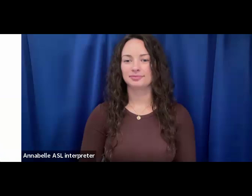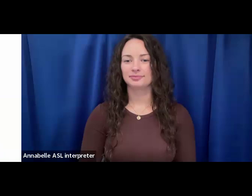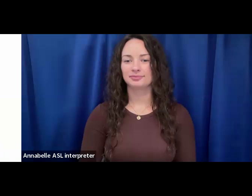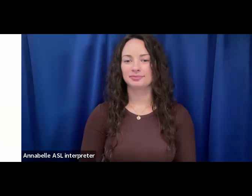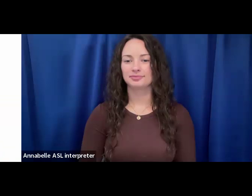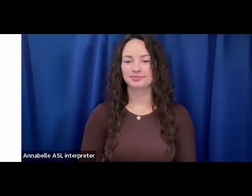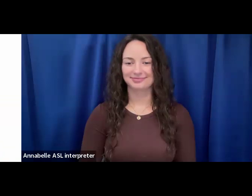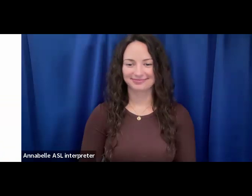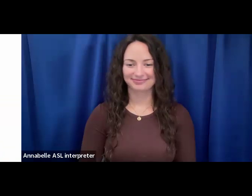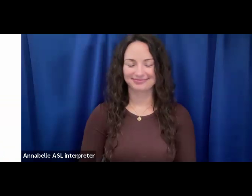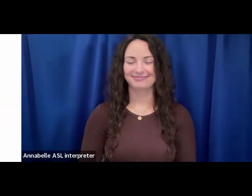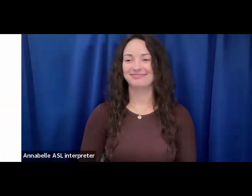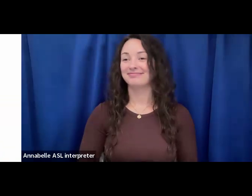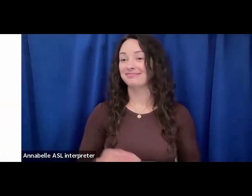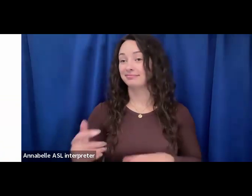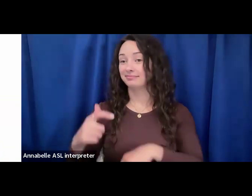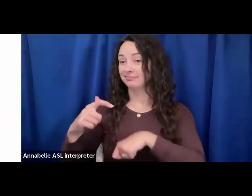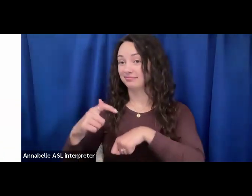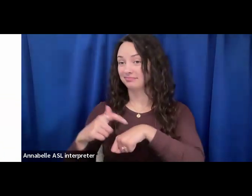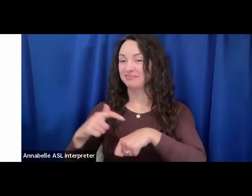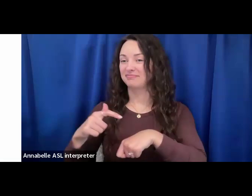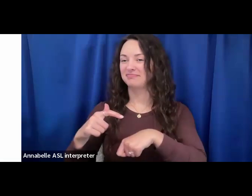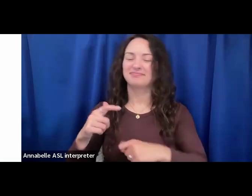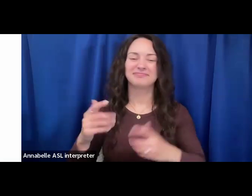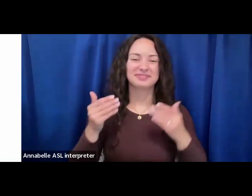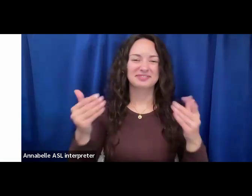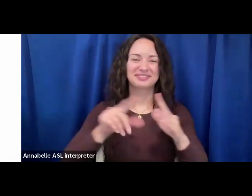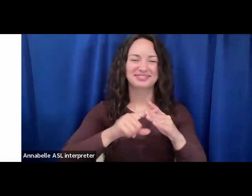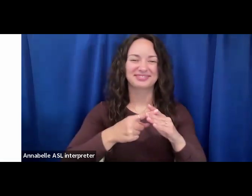In the interest of time we will go ahead and start. Again welcome everyone, my name is Mercy